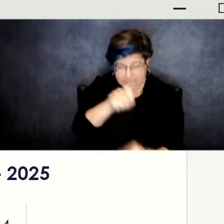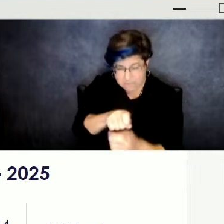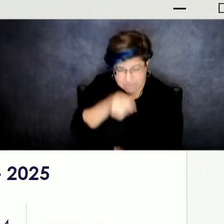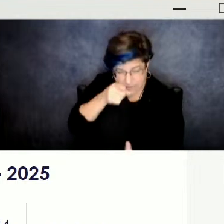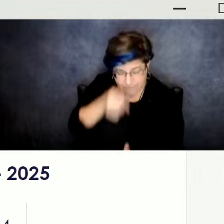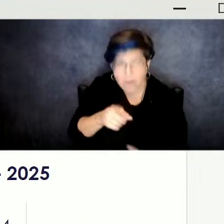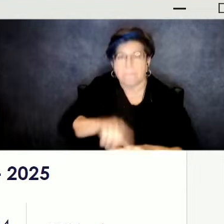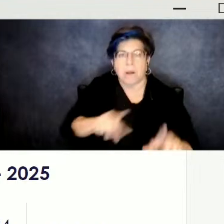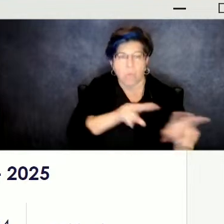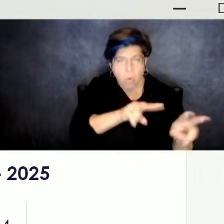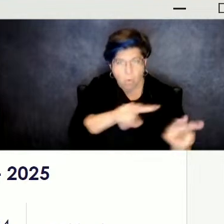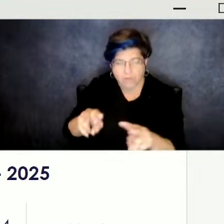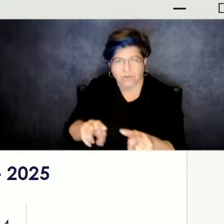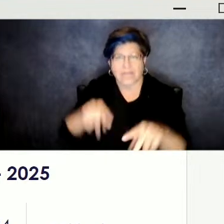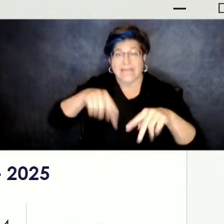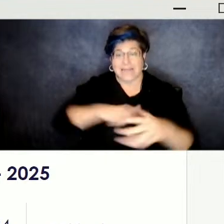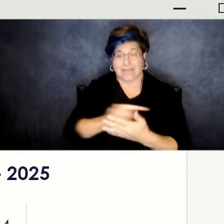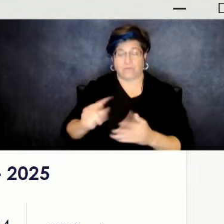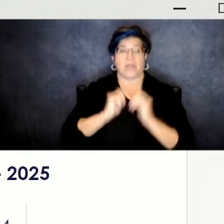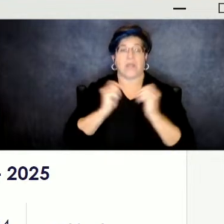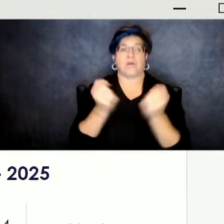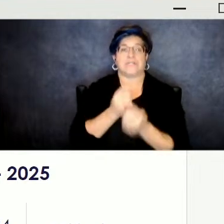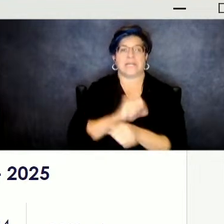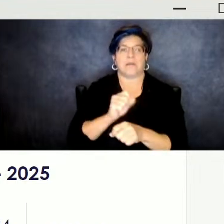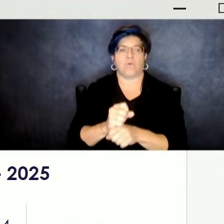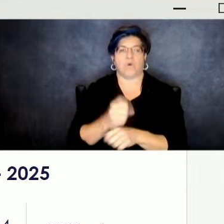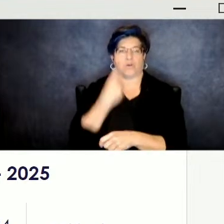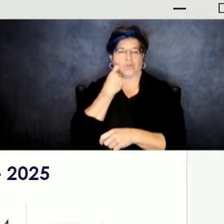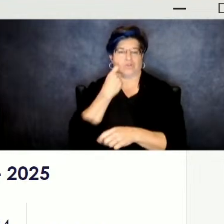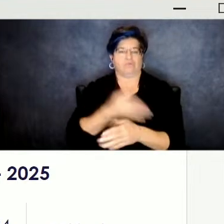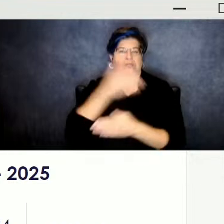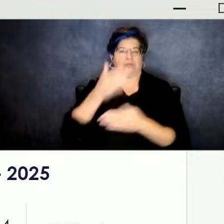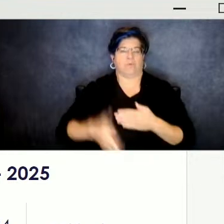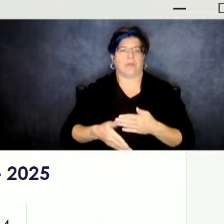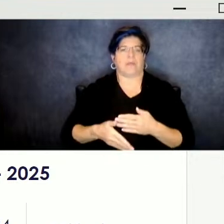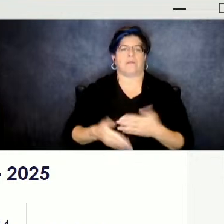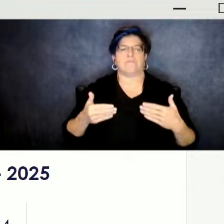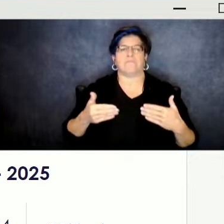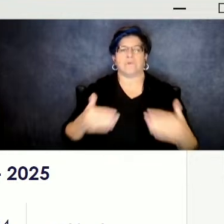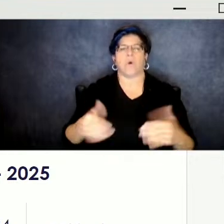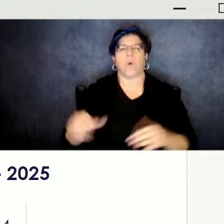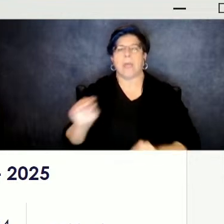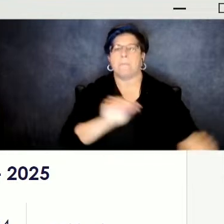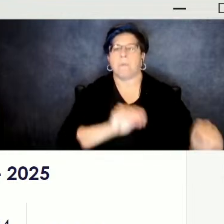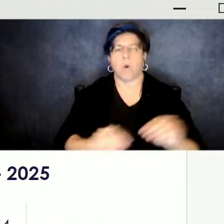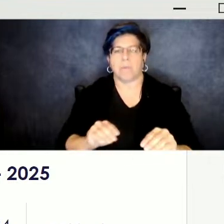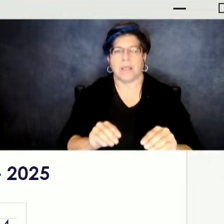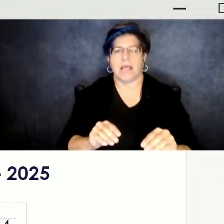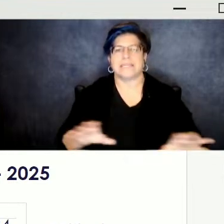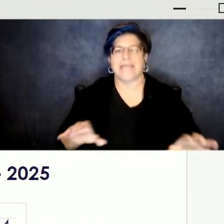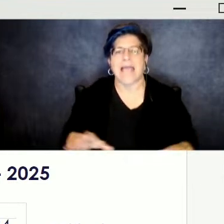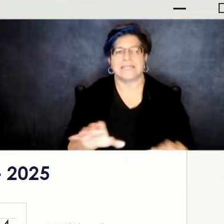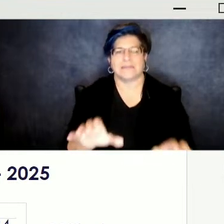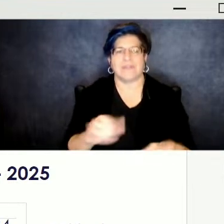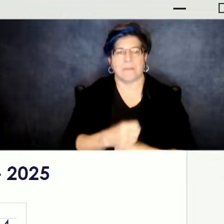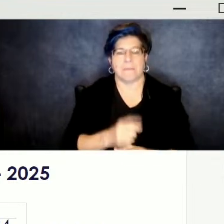IS AND WE CAN'T PINPOINT IT BUT WE ARE WATCHING IT CLOSELY THIS